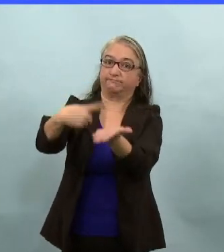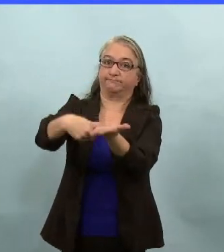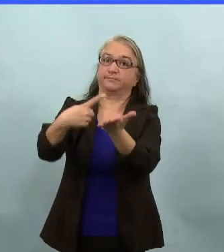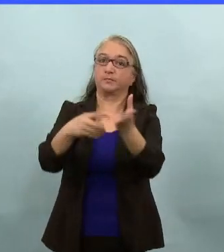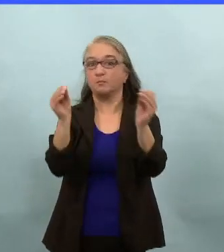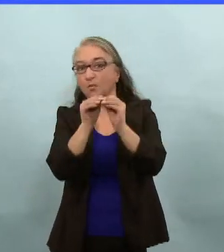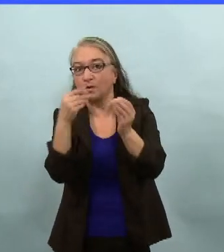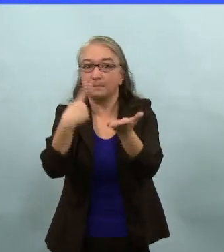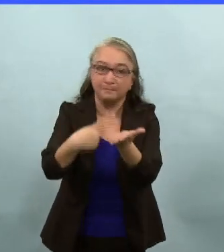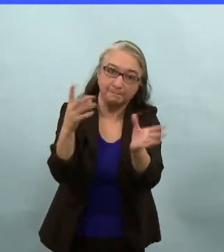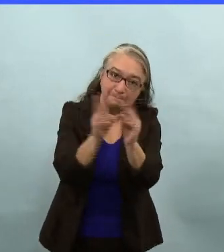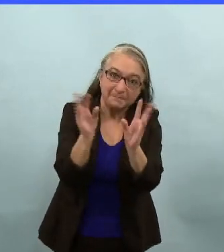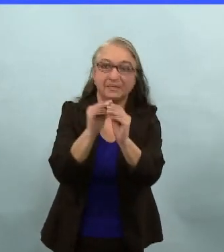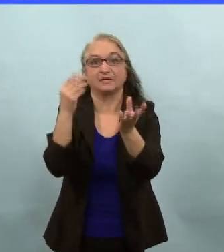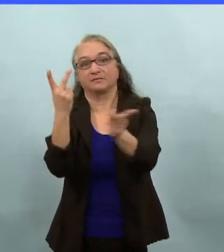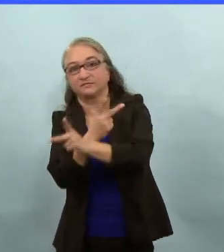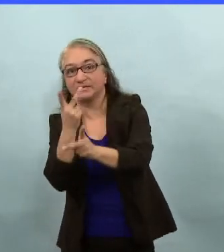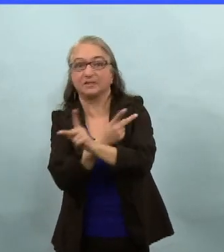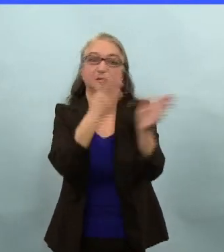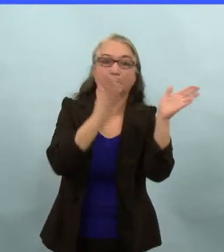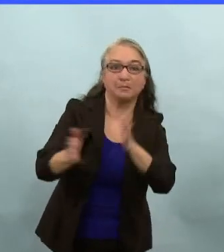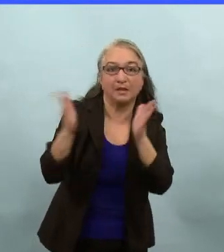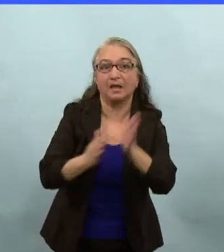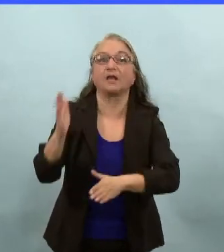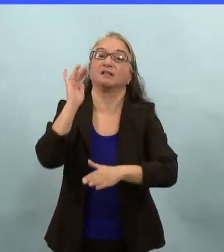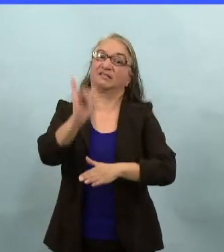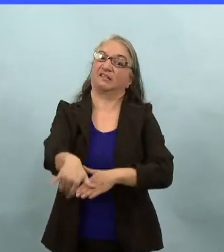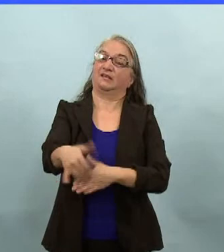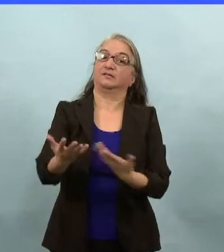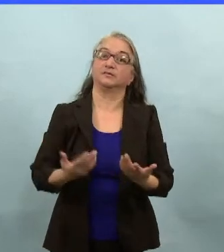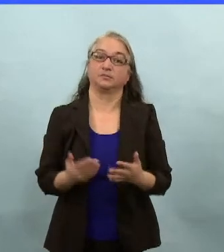once we do that that's our priority right now to ensure that we increase the capacity within the